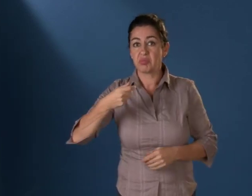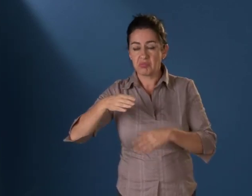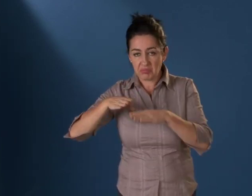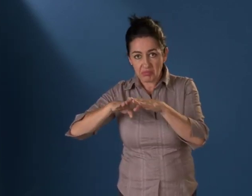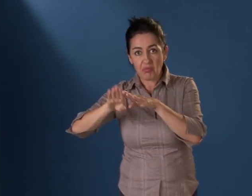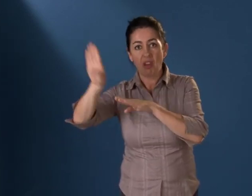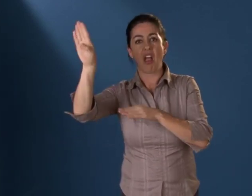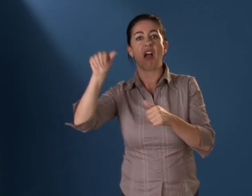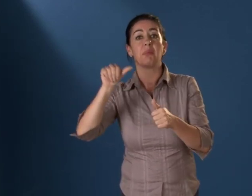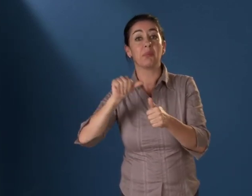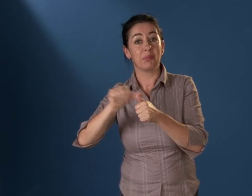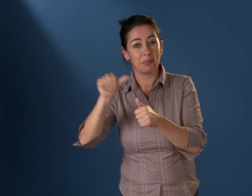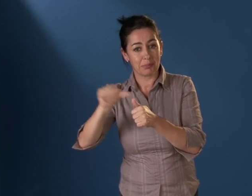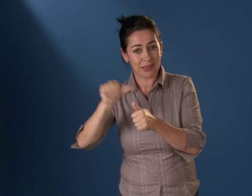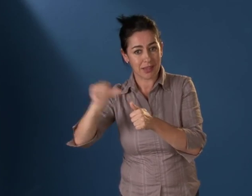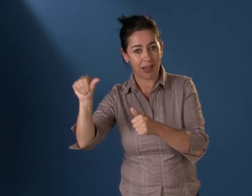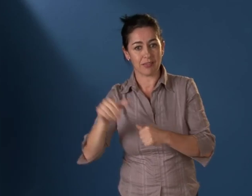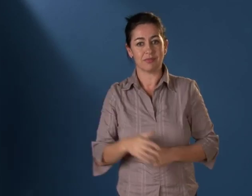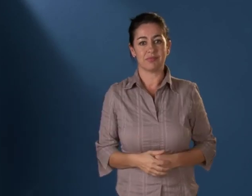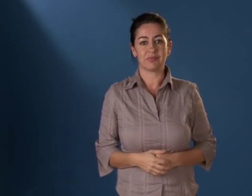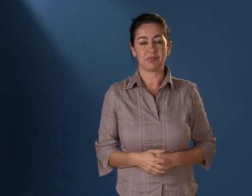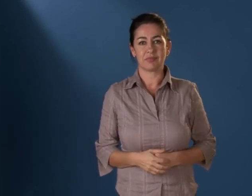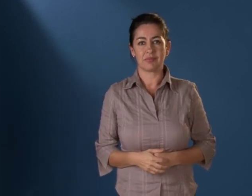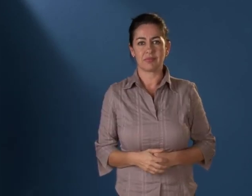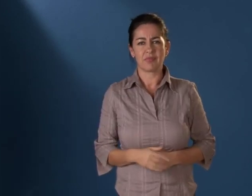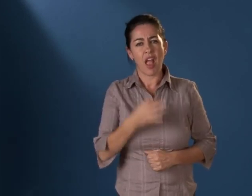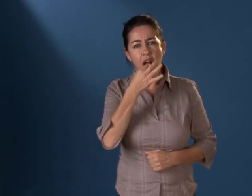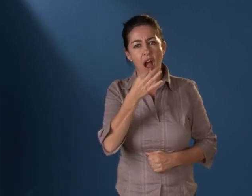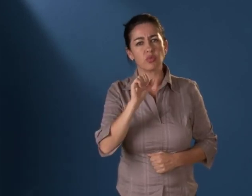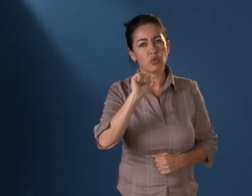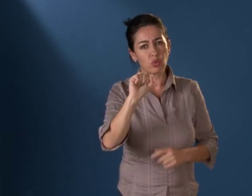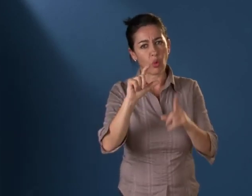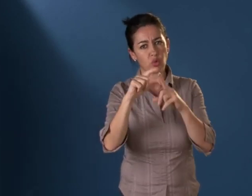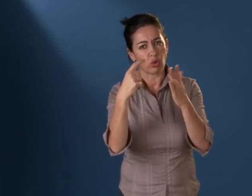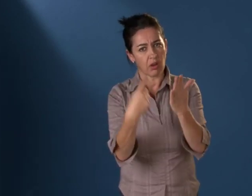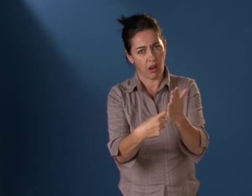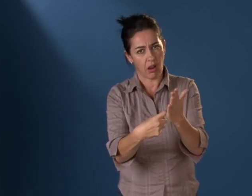and should not be started or stopped without medical advice. You should ask your doctor